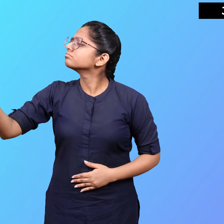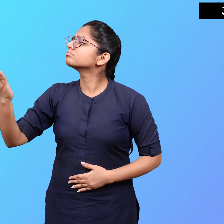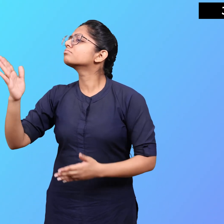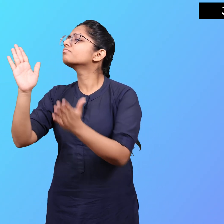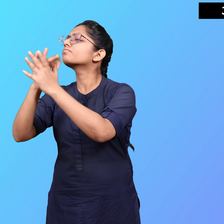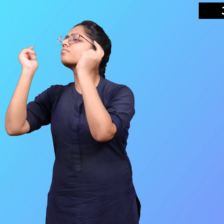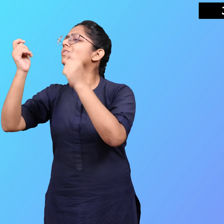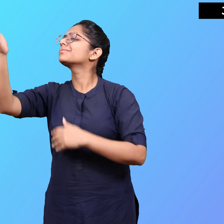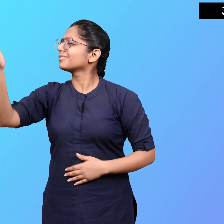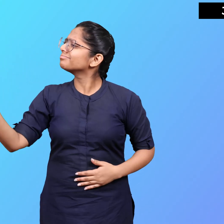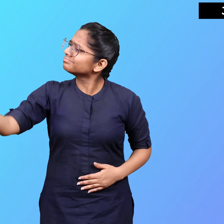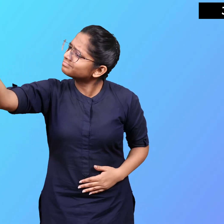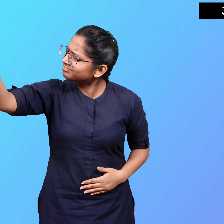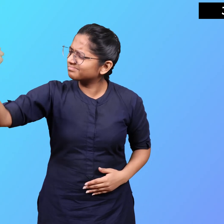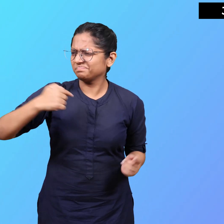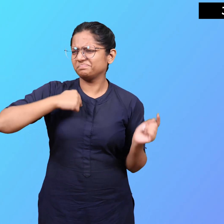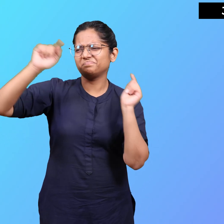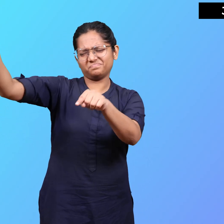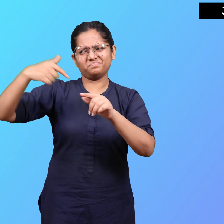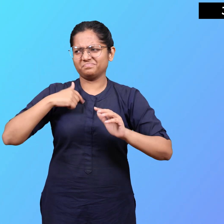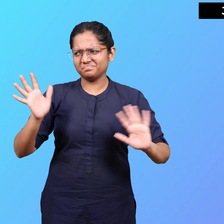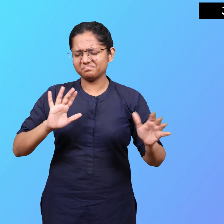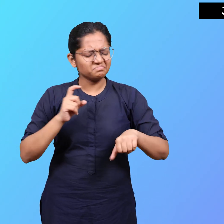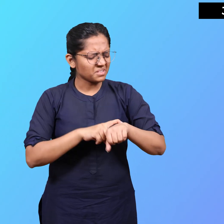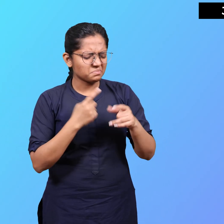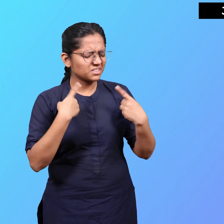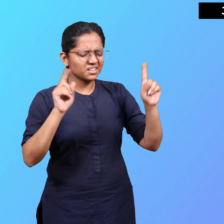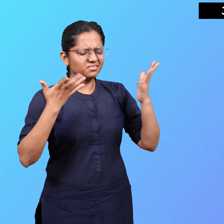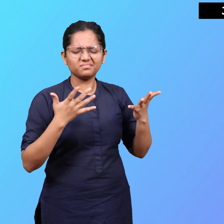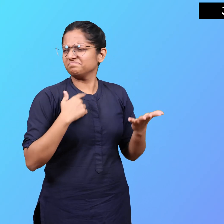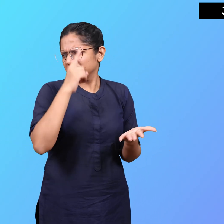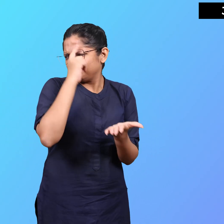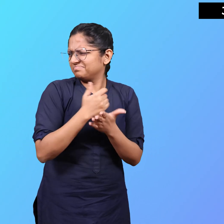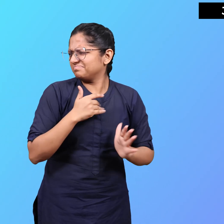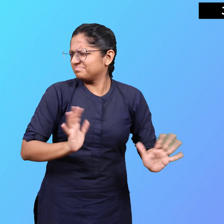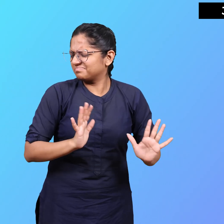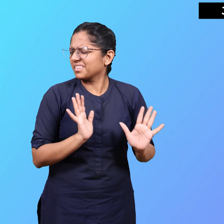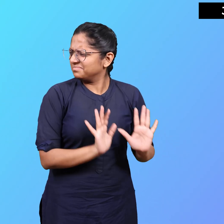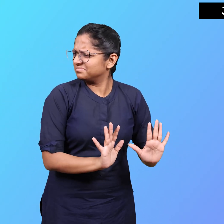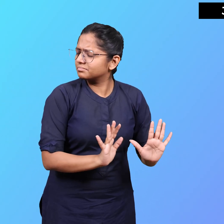So you go to the festival. I’m not going, because the right time for me has not yet come.”